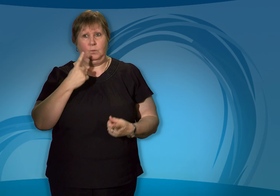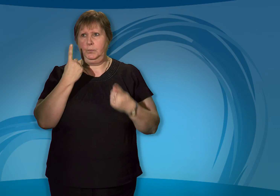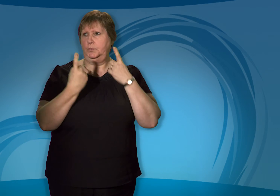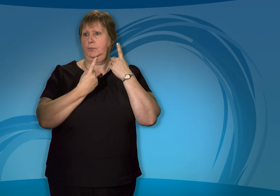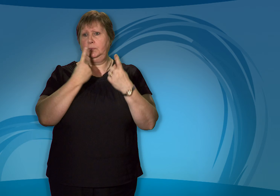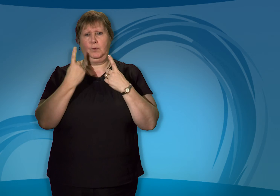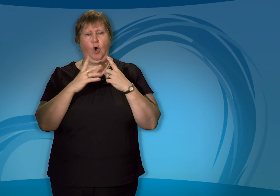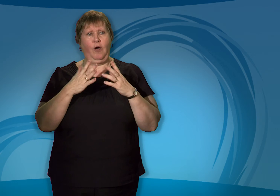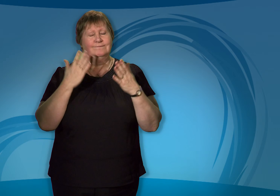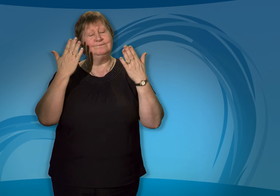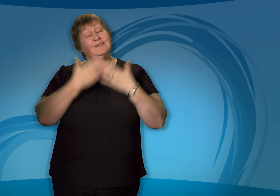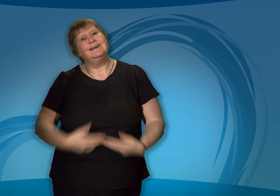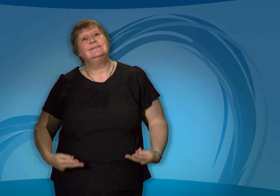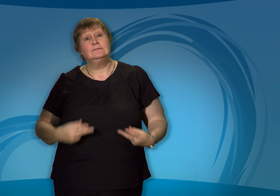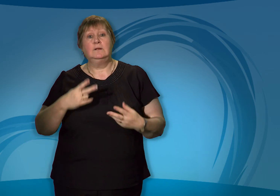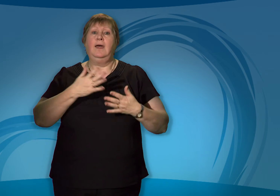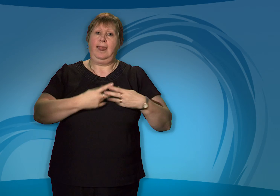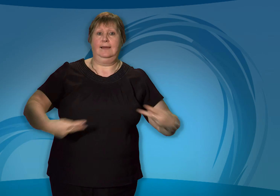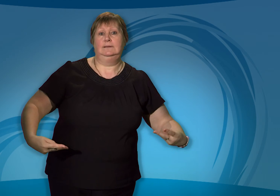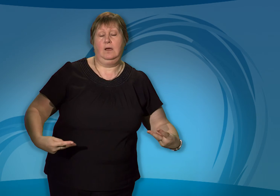Lie flat if you feel faint or dizzy.